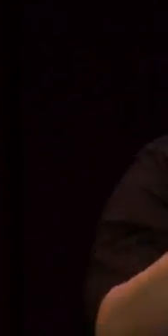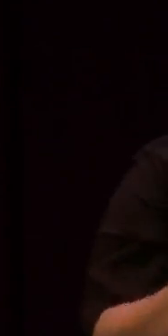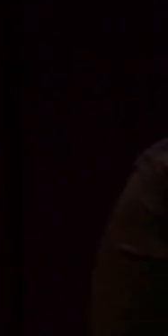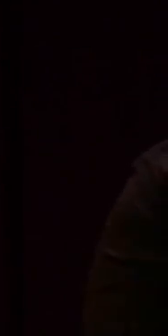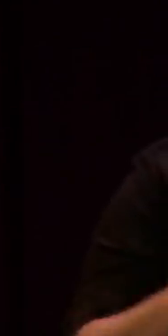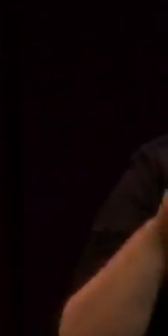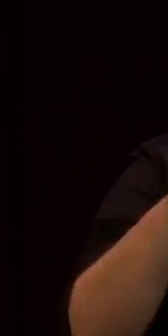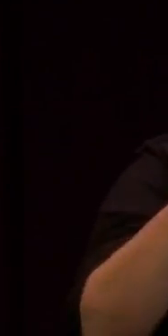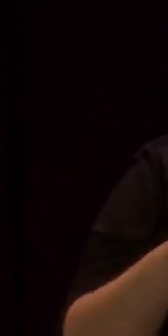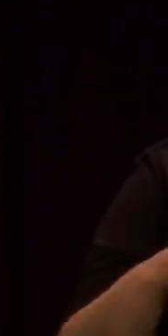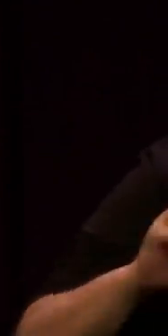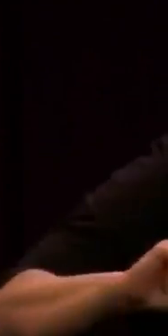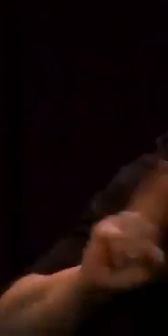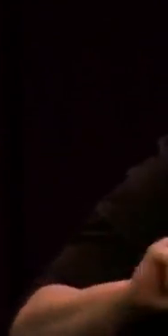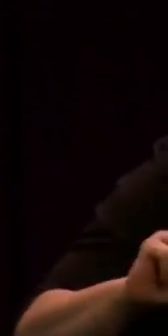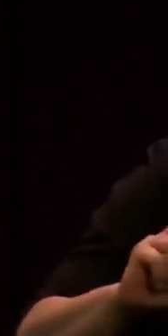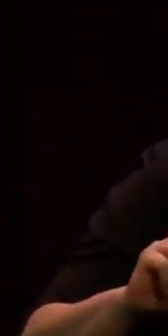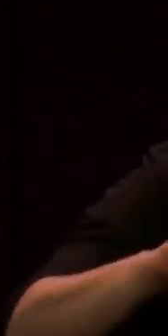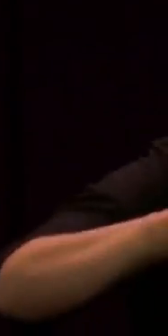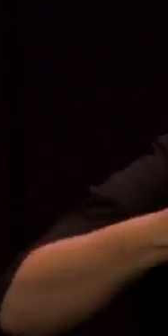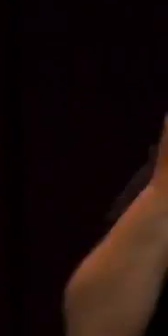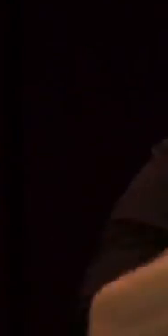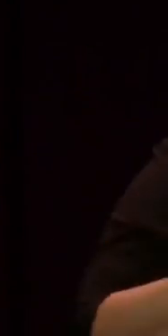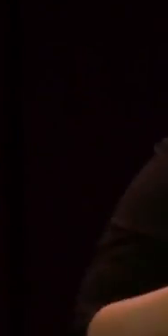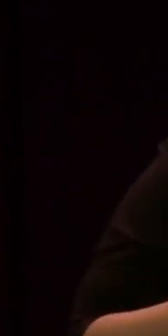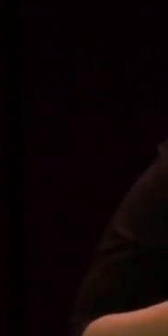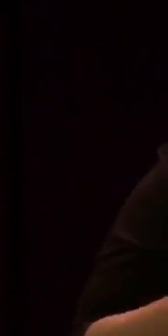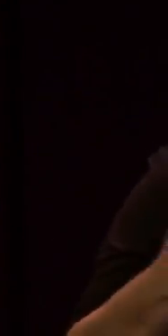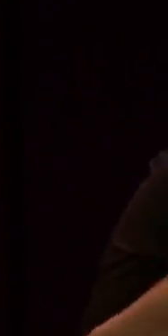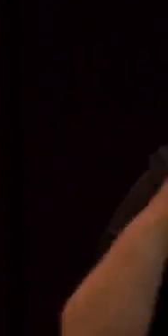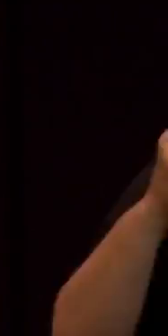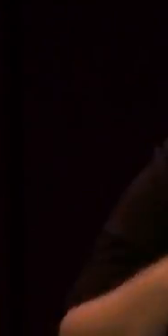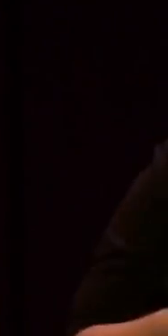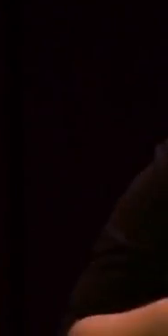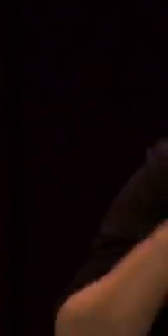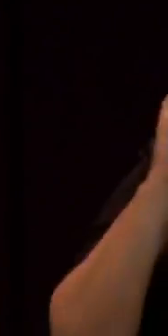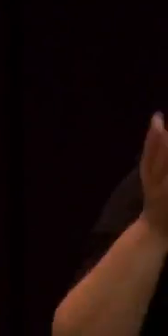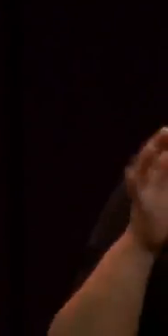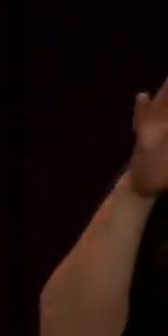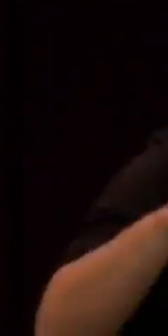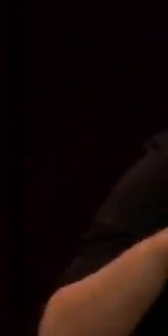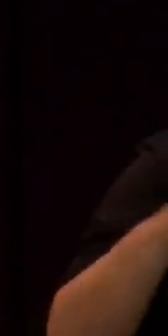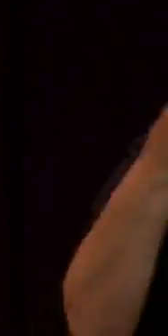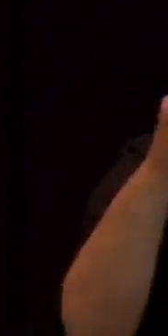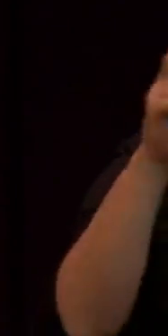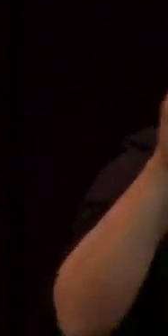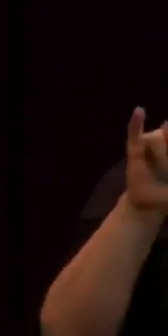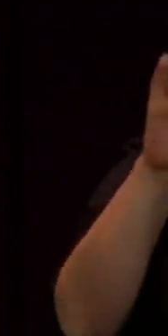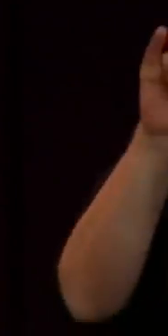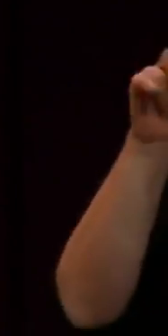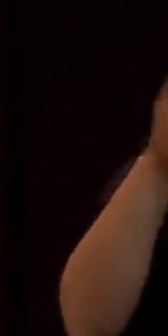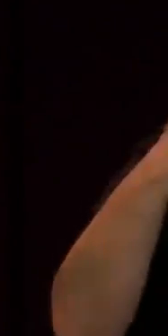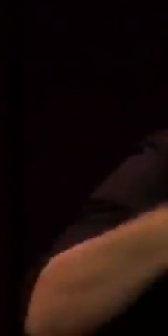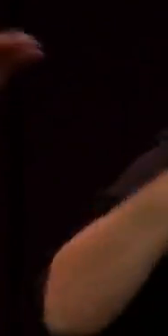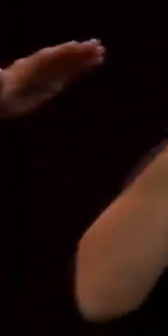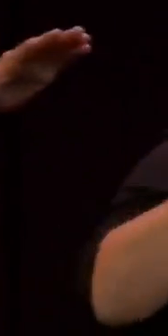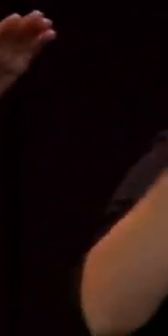CONSTITUTION AND BE READY ON DAY ONE. AND WE ARE GOING TO ELECT HILLARY CLINTON THE NEXT PRESIDENT OF THE UNITED STATES. IT'S NO DOUBT IN MY MIND WE'RE GOING TO DO THAT.